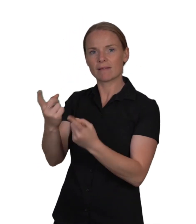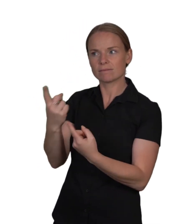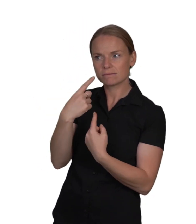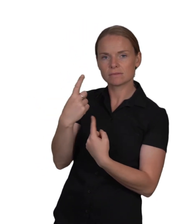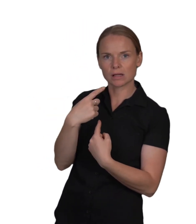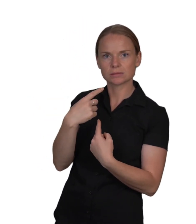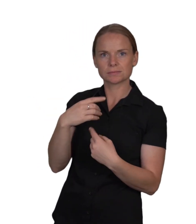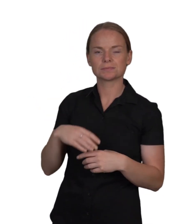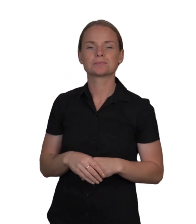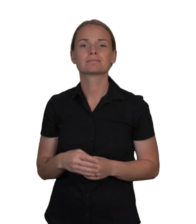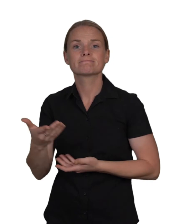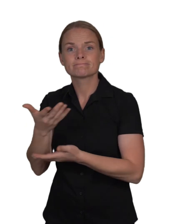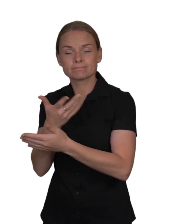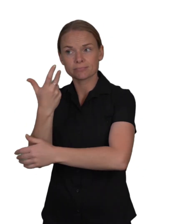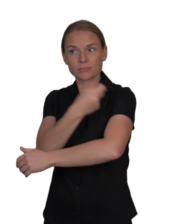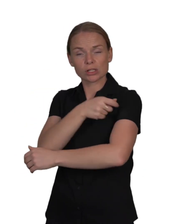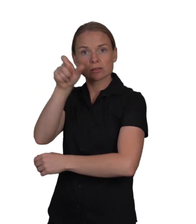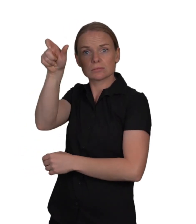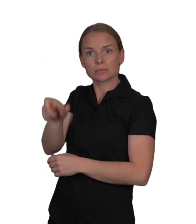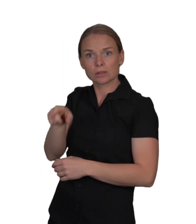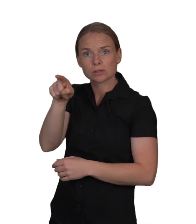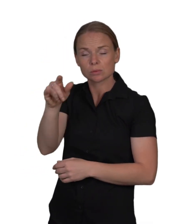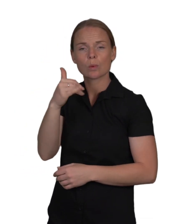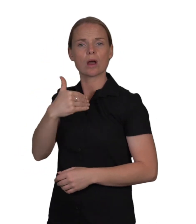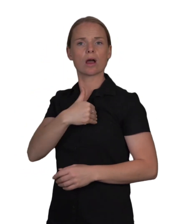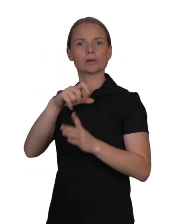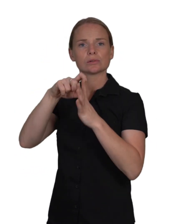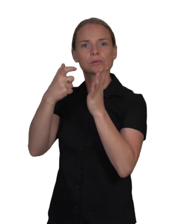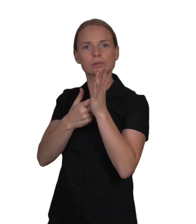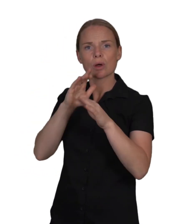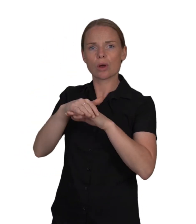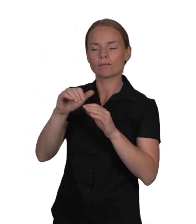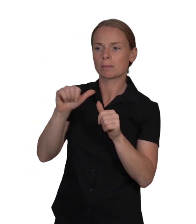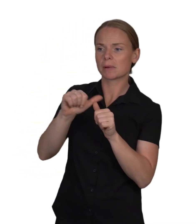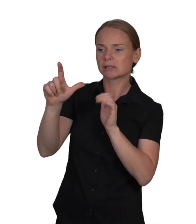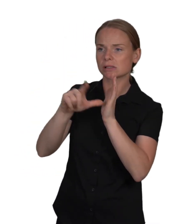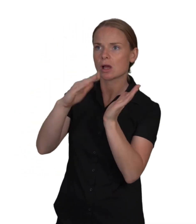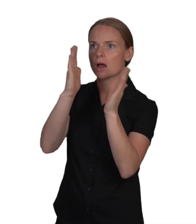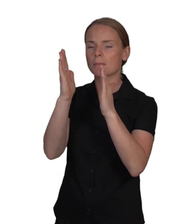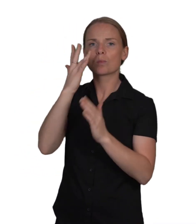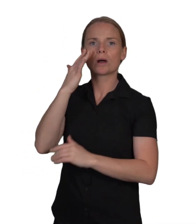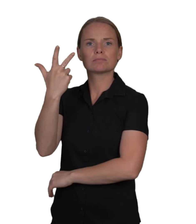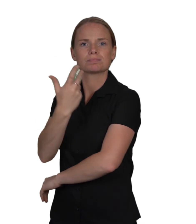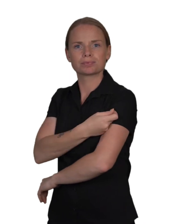immunisation specialist or cardiologist about the best timing of vaccination and